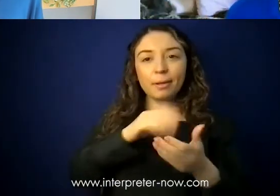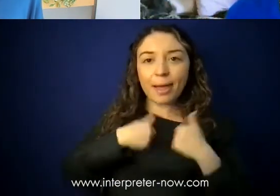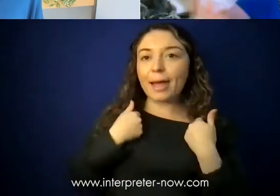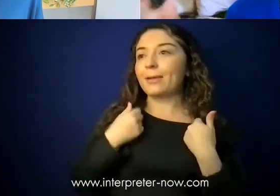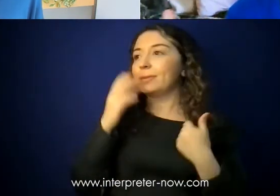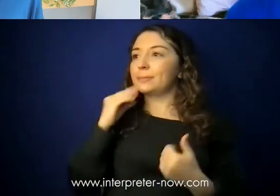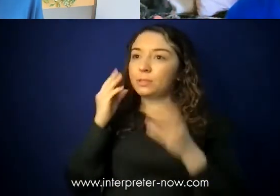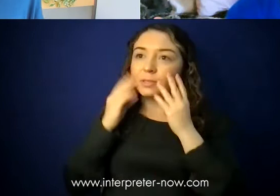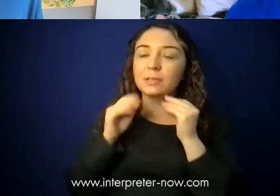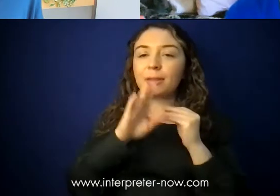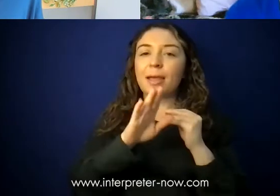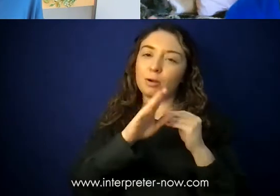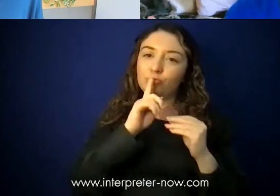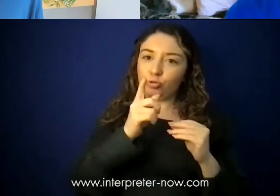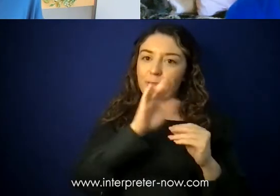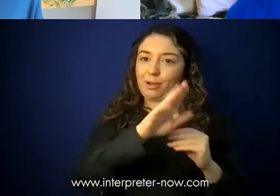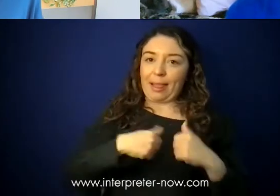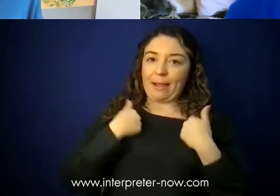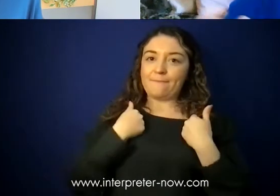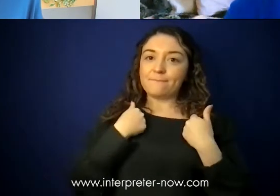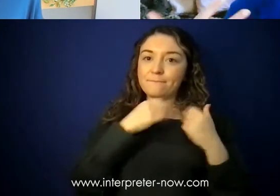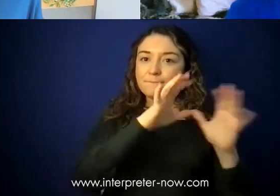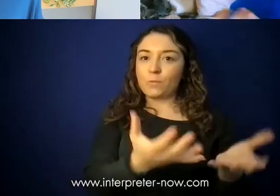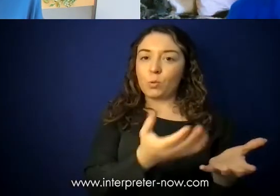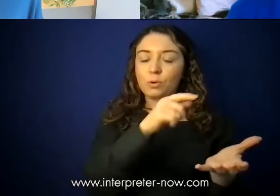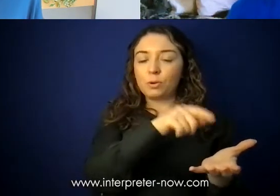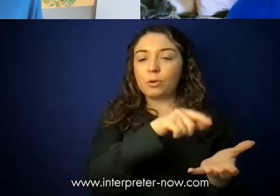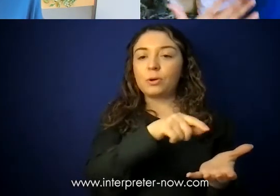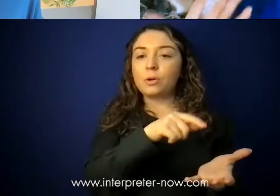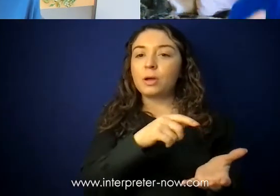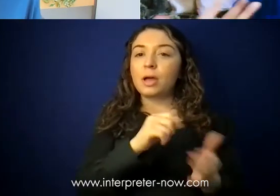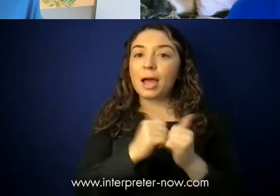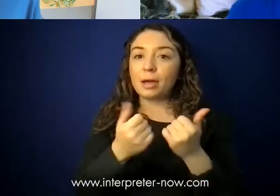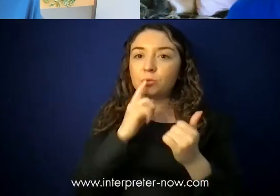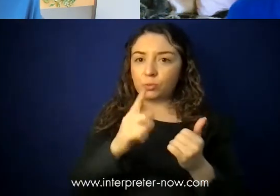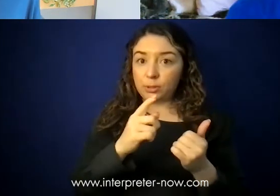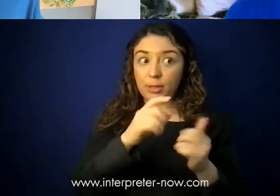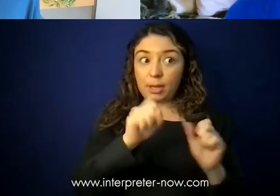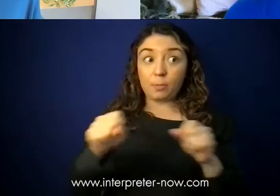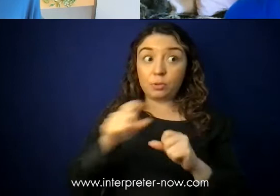is what we call it in academia – like, creating space for people to share their lifeworld